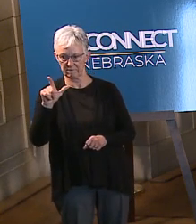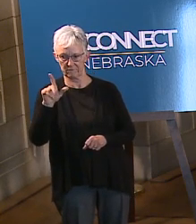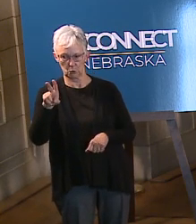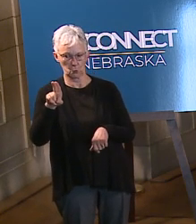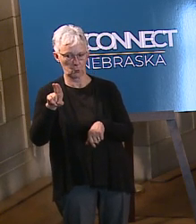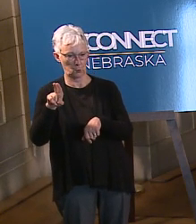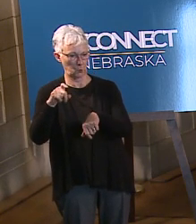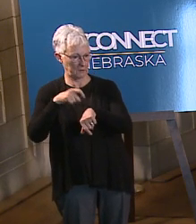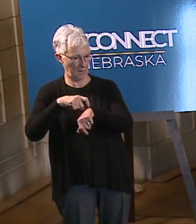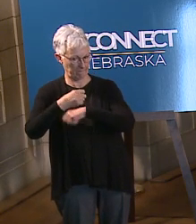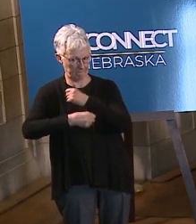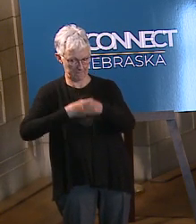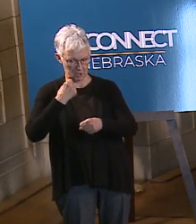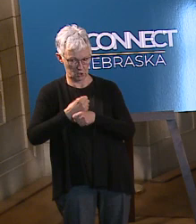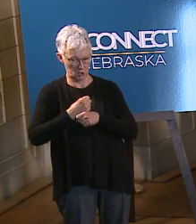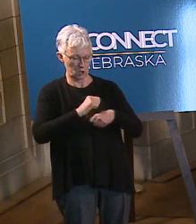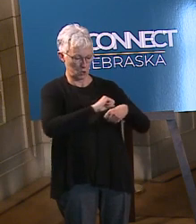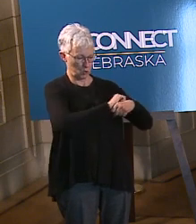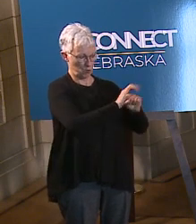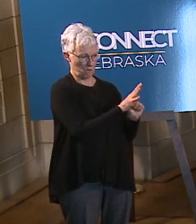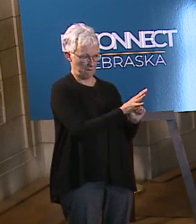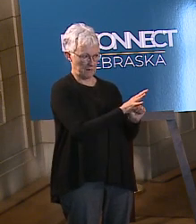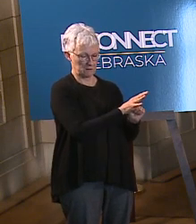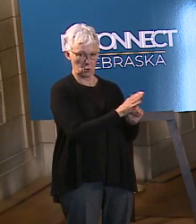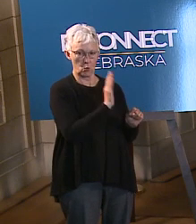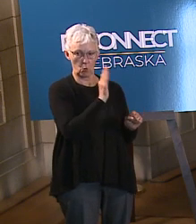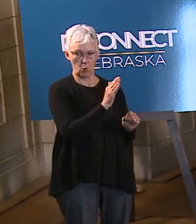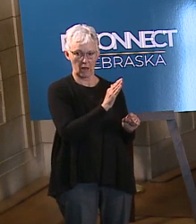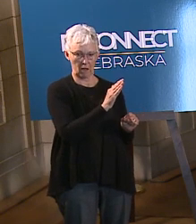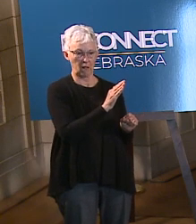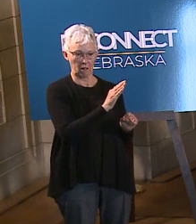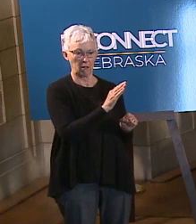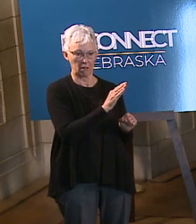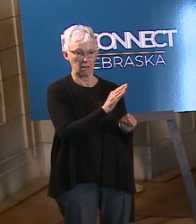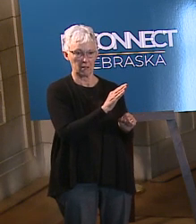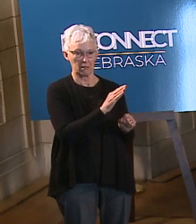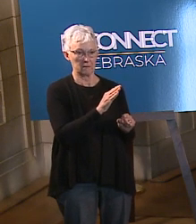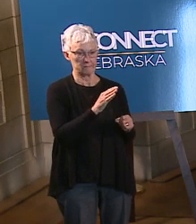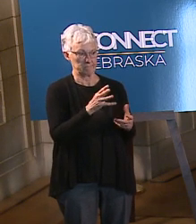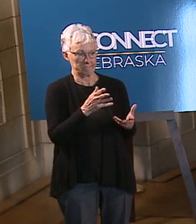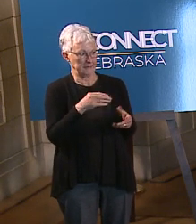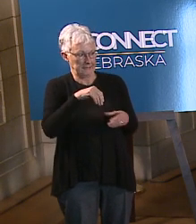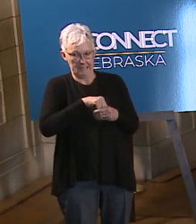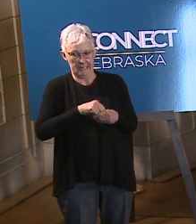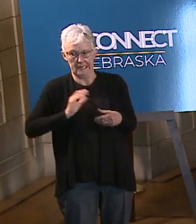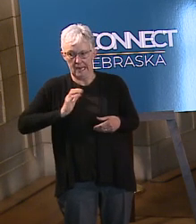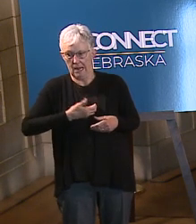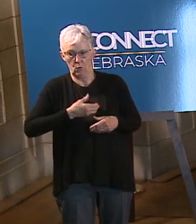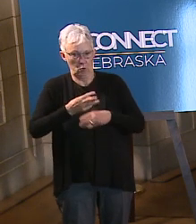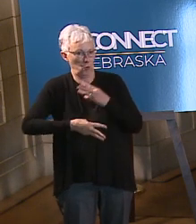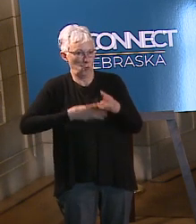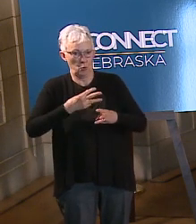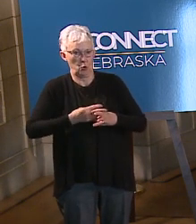I WOULD THINK ABOUT THIS AS KIND OF THE FLU. EVERY YEAR WE HAVE A FLU SEASON.